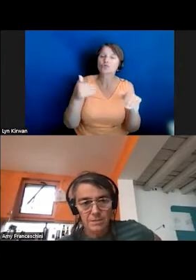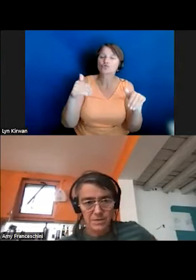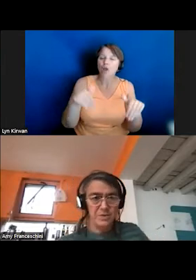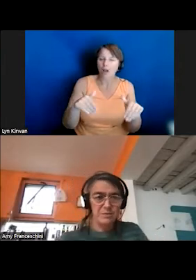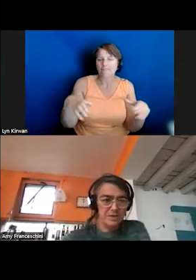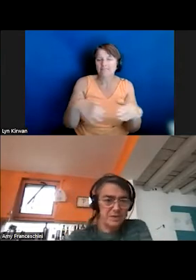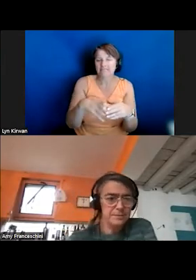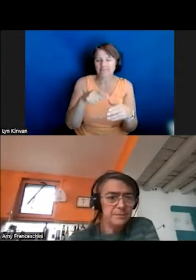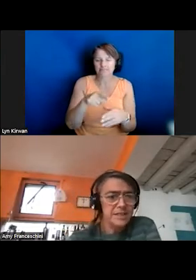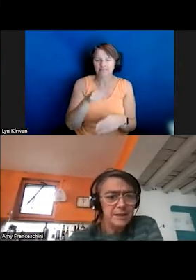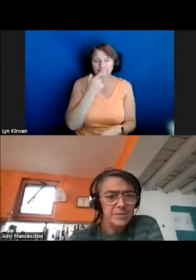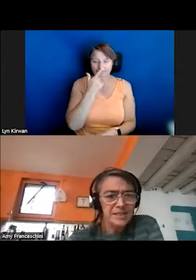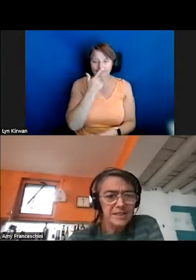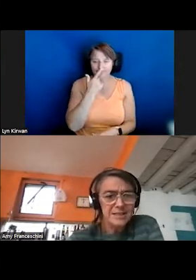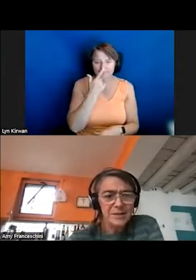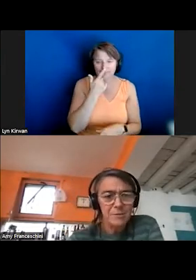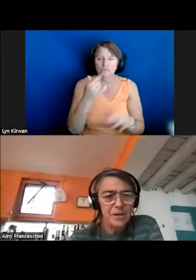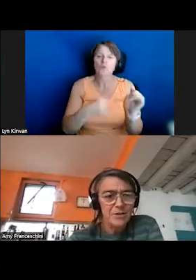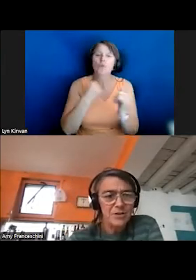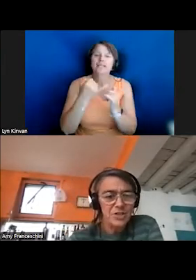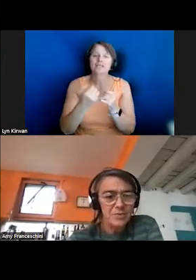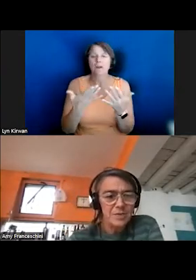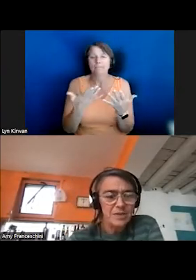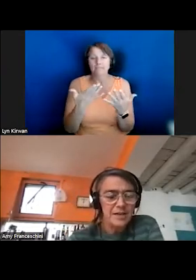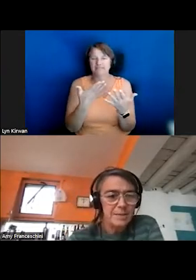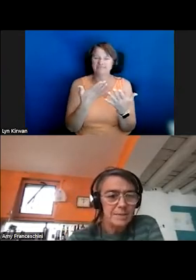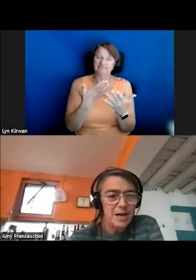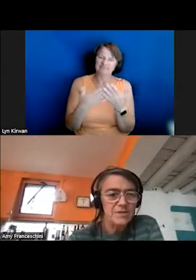So, we built - ended up building this kind of mothership oven,